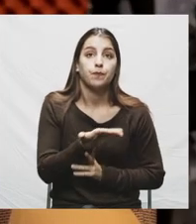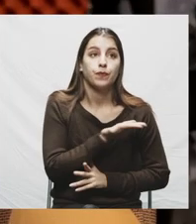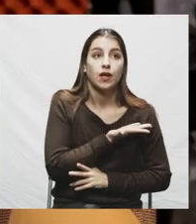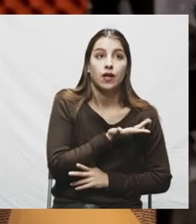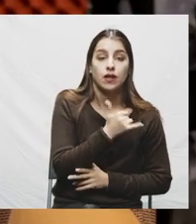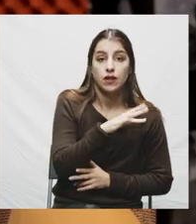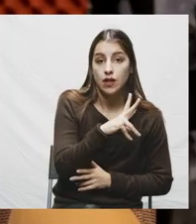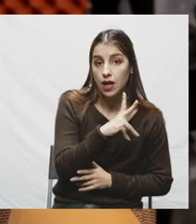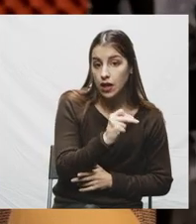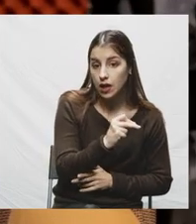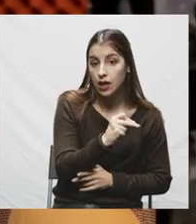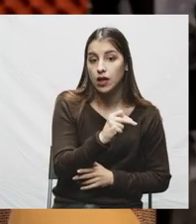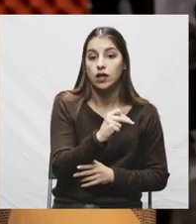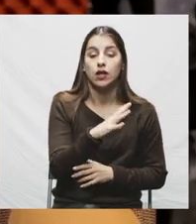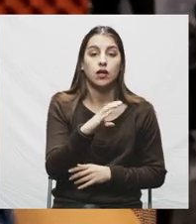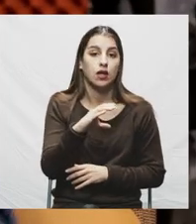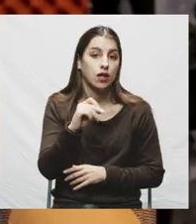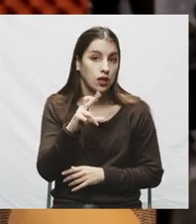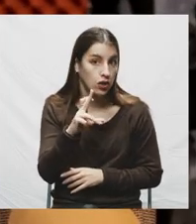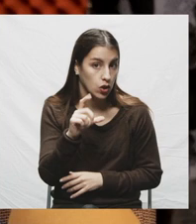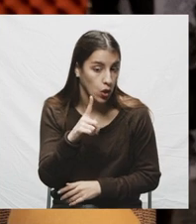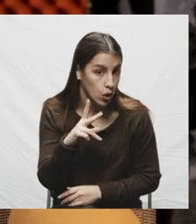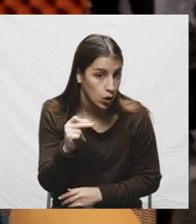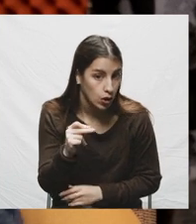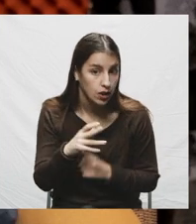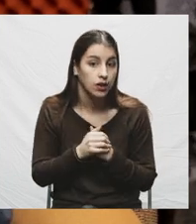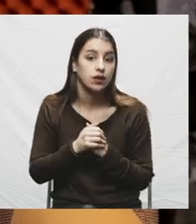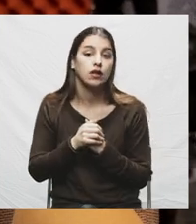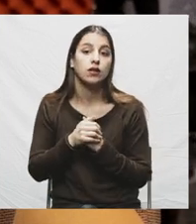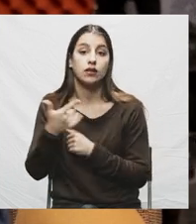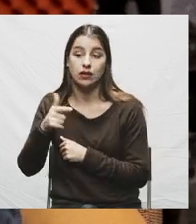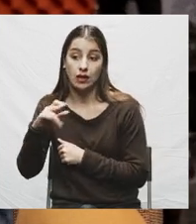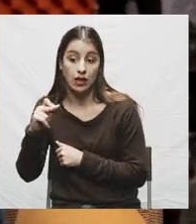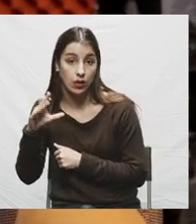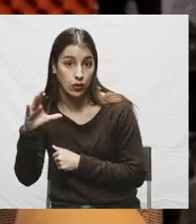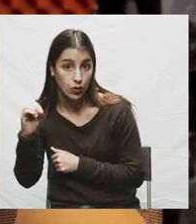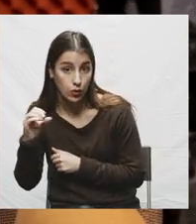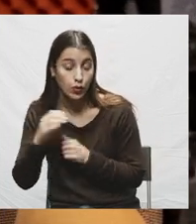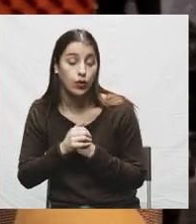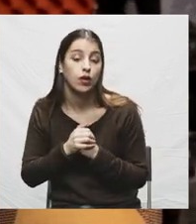with Mariana Tengner Barros, Carlota Lagido, Rafael Alvarez, Tiago Cadete